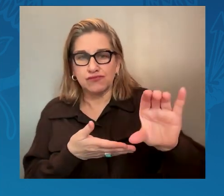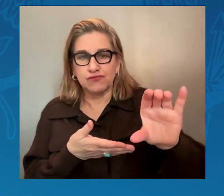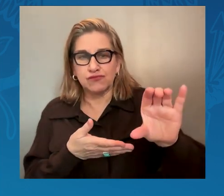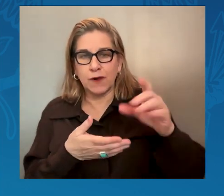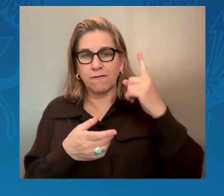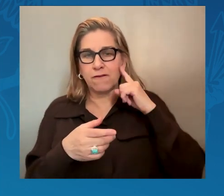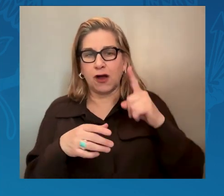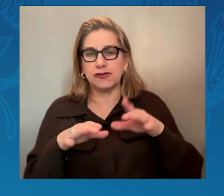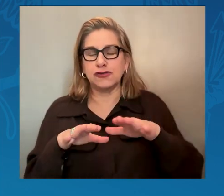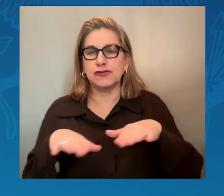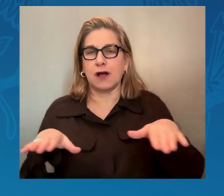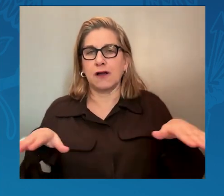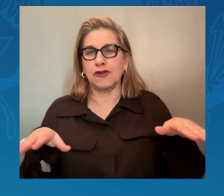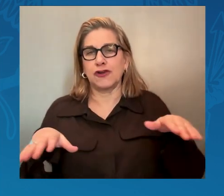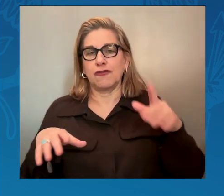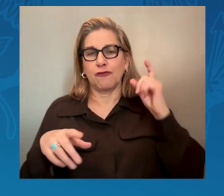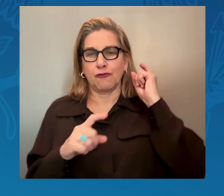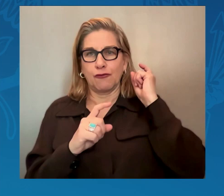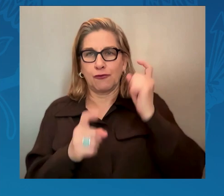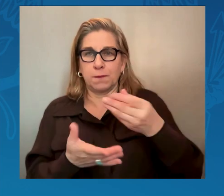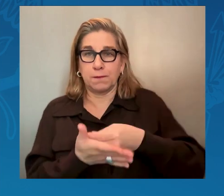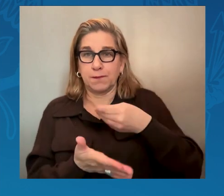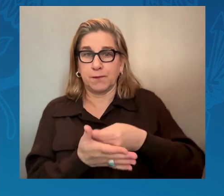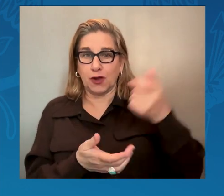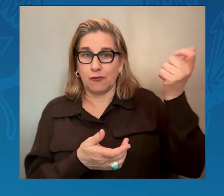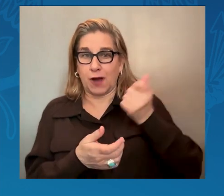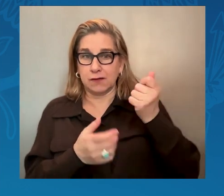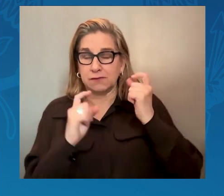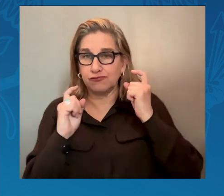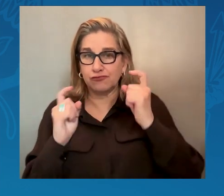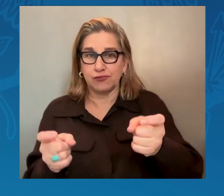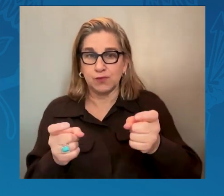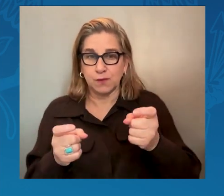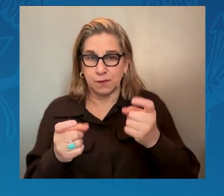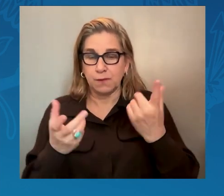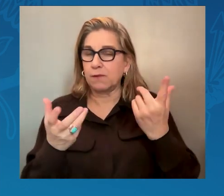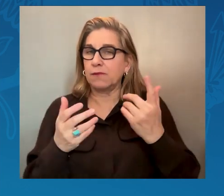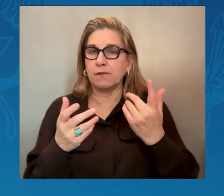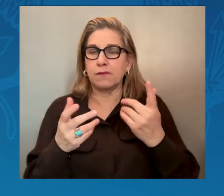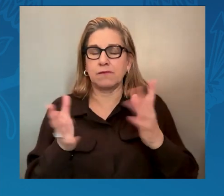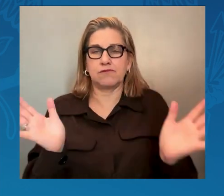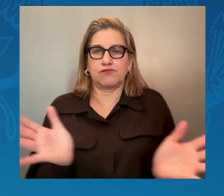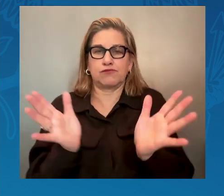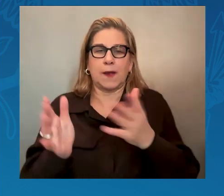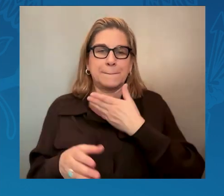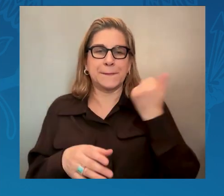encouraging better practices and good outcomes. So this is some of the work that we are discussing today,